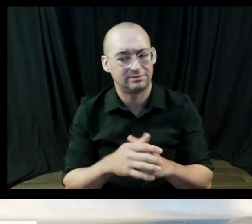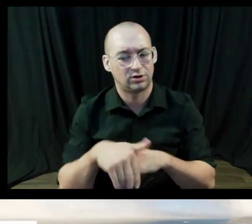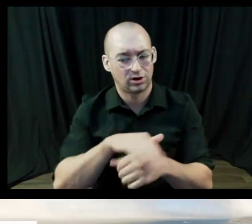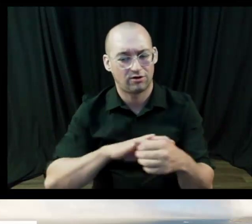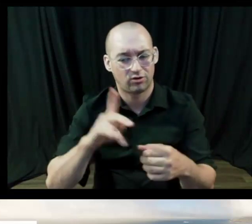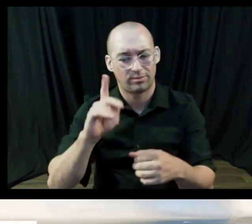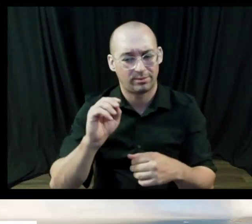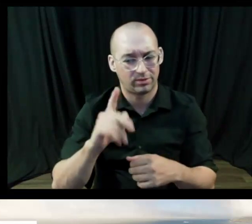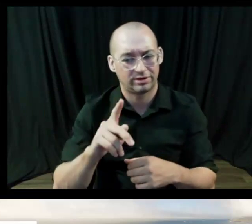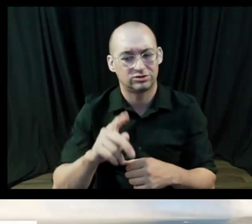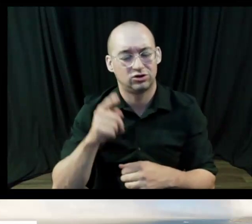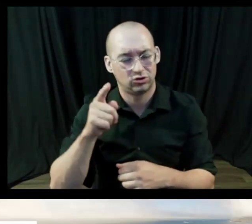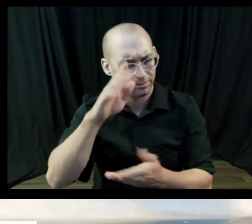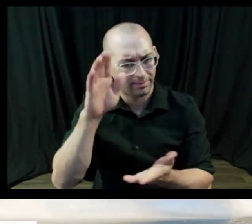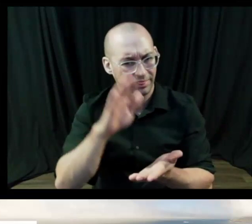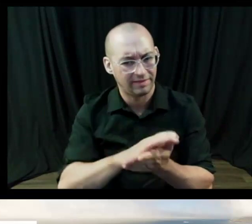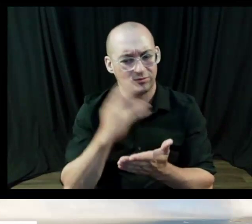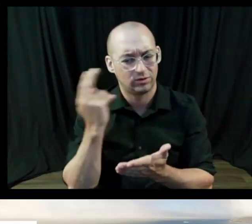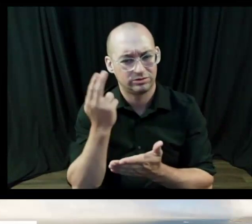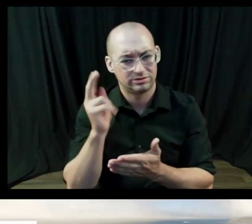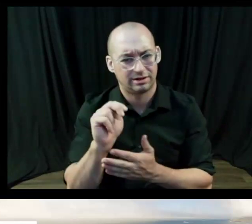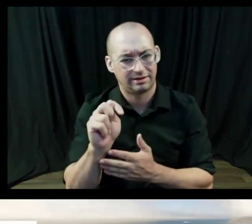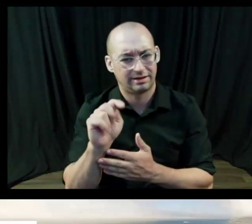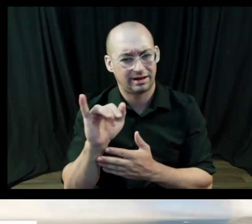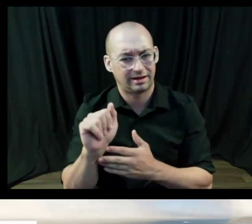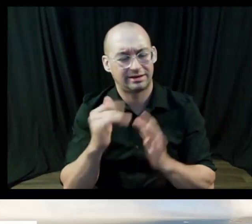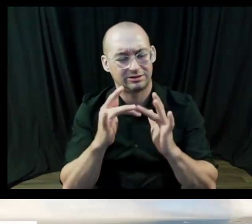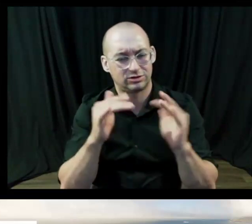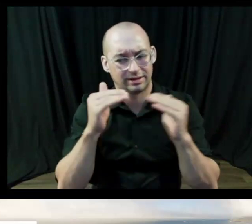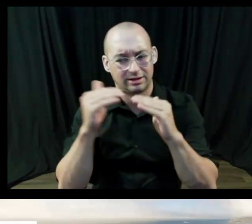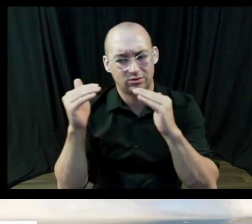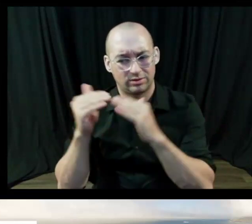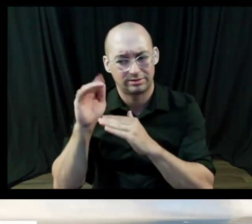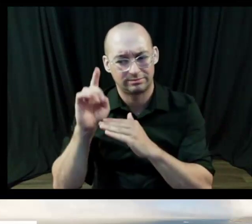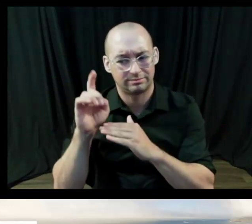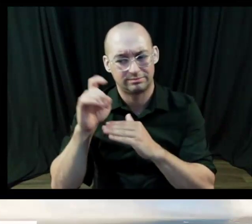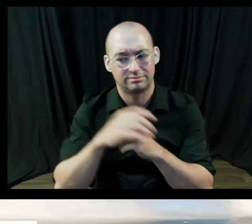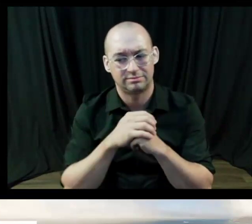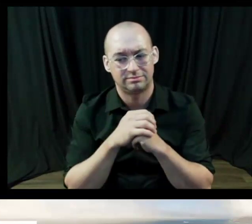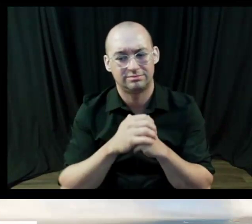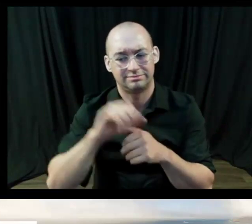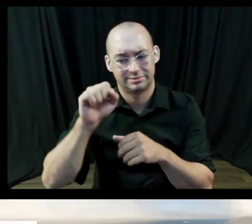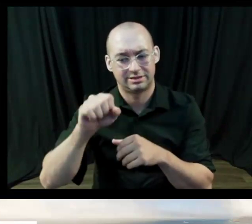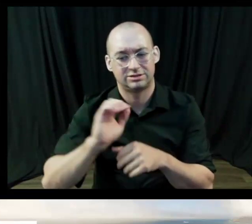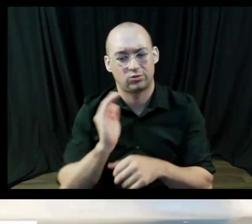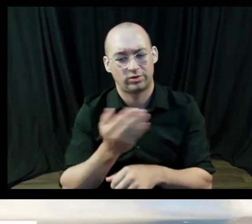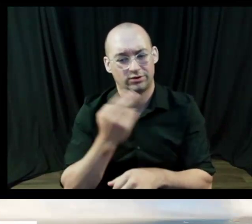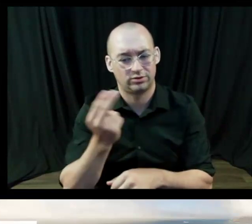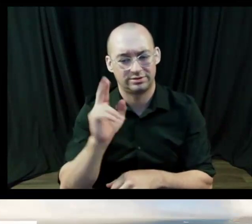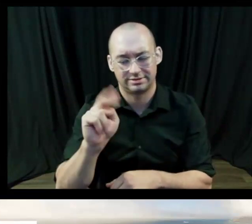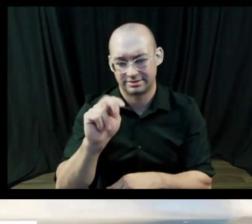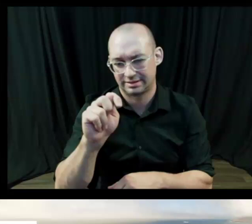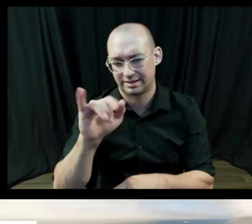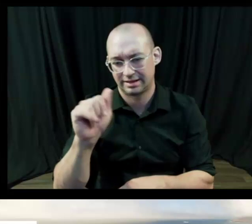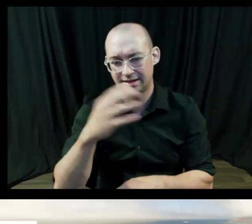I do believe we use the NTIA digital equity. Yeah, we're using the NTIA and US Census Bureau's